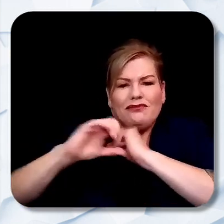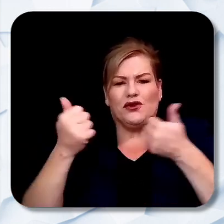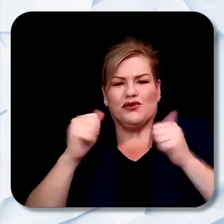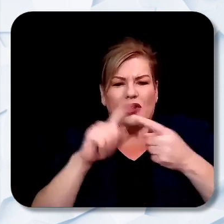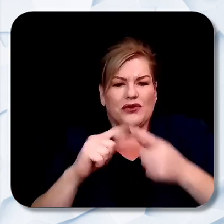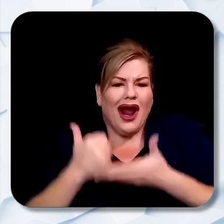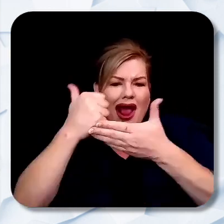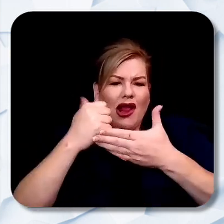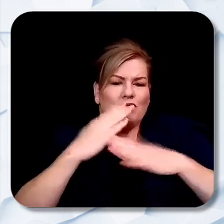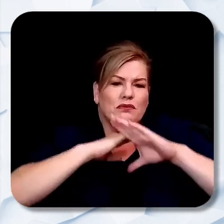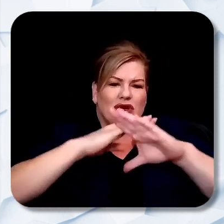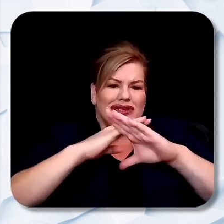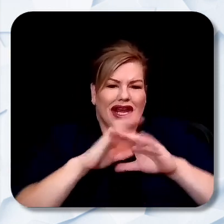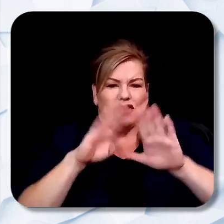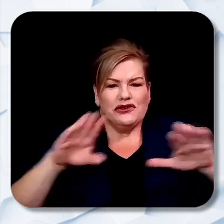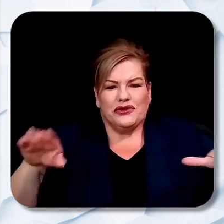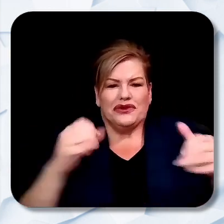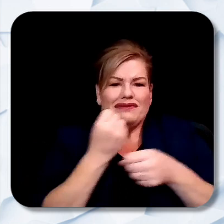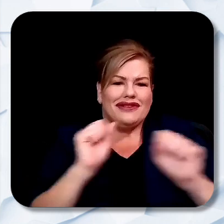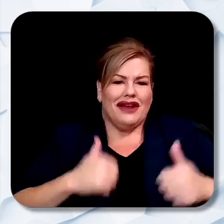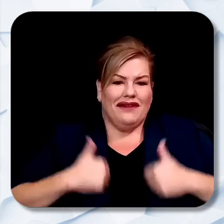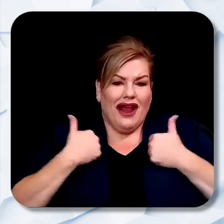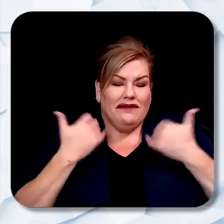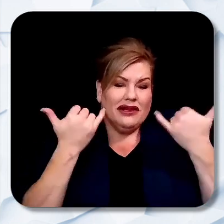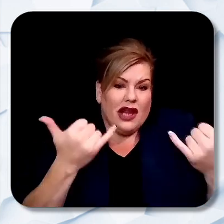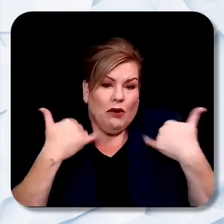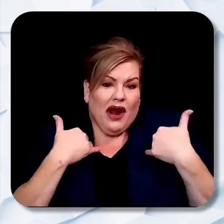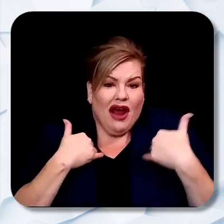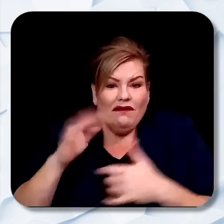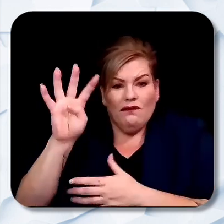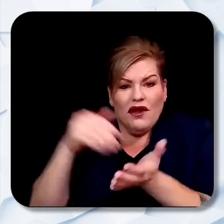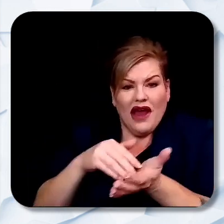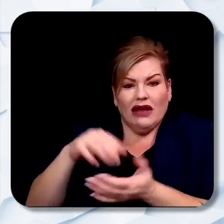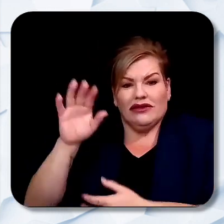day. Um! We now have four thousand photos of individuals who have lives have been lost to